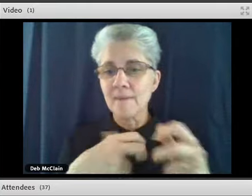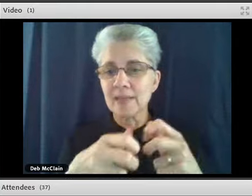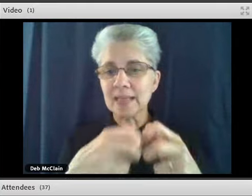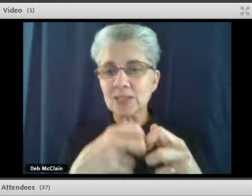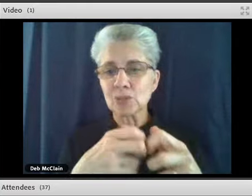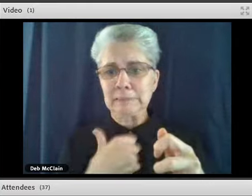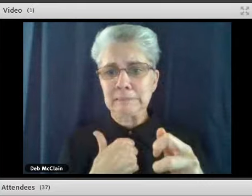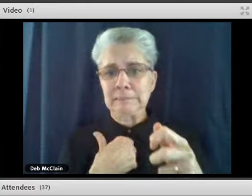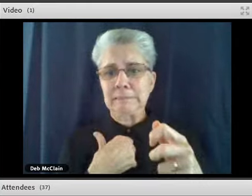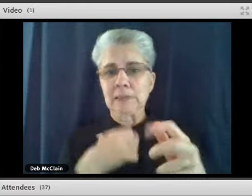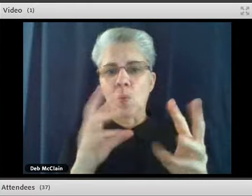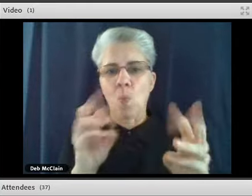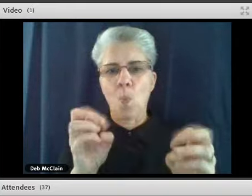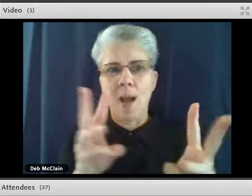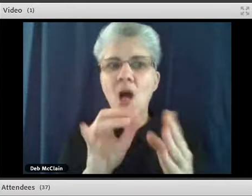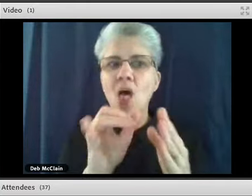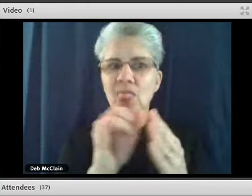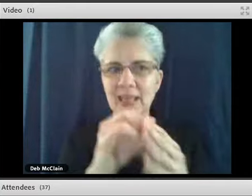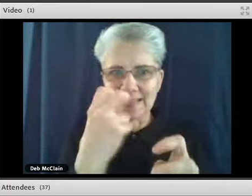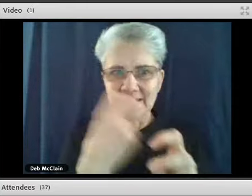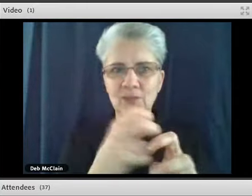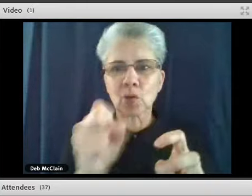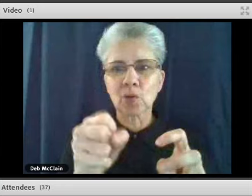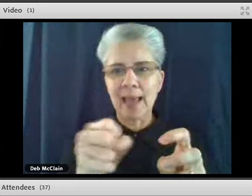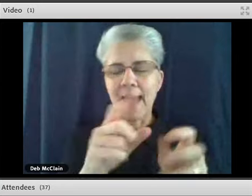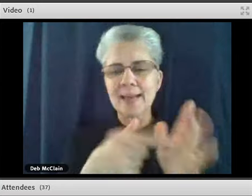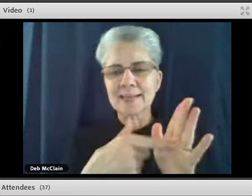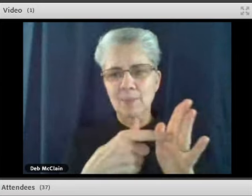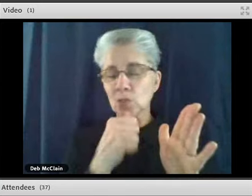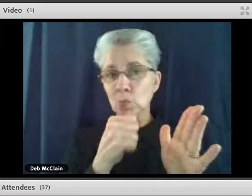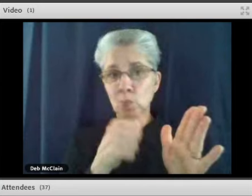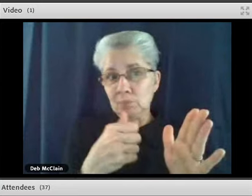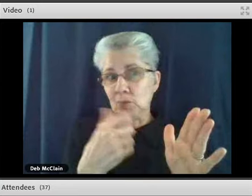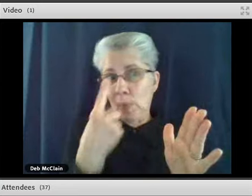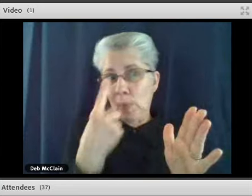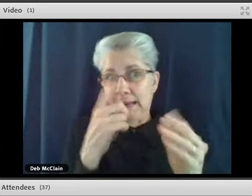caused a patron to have an issue." Oh, no. Wow. That's difficult.